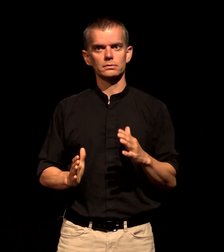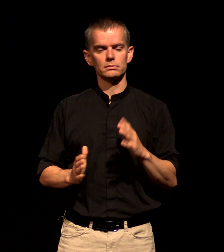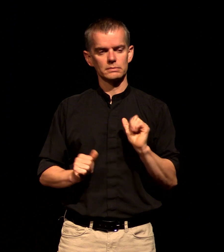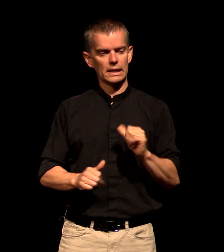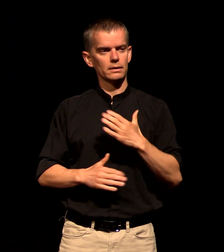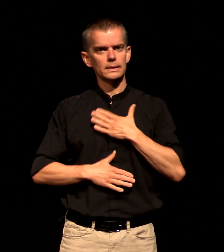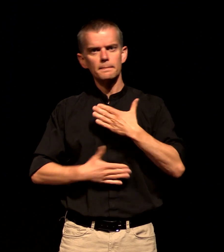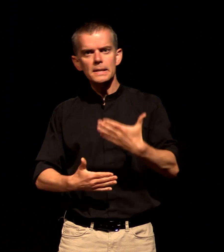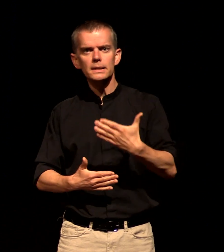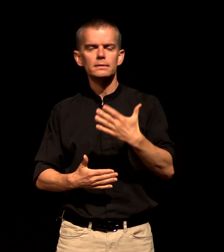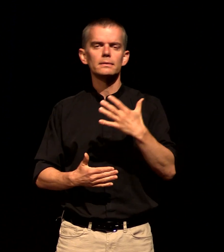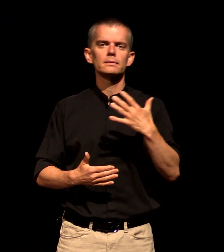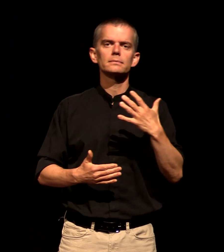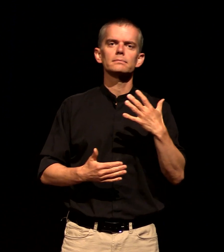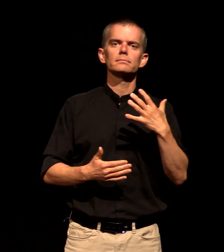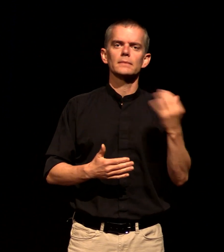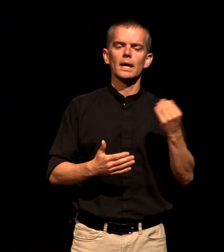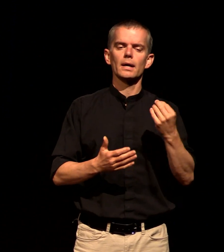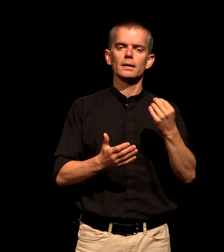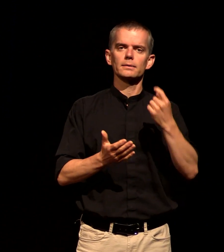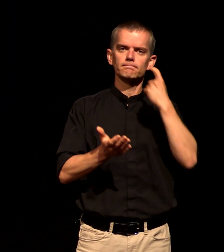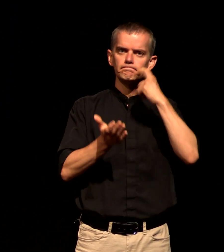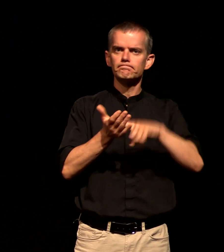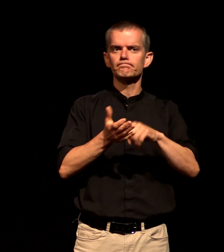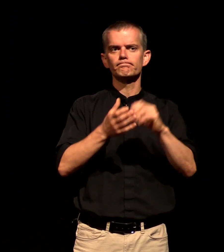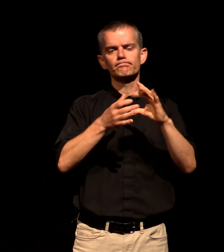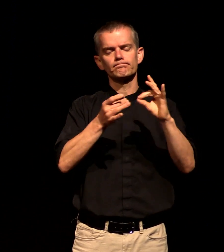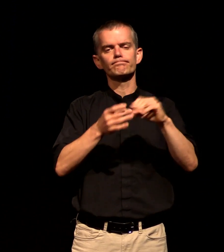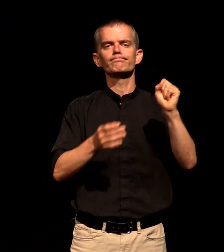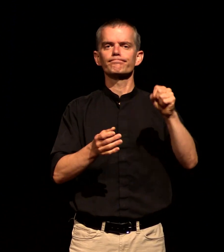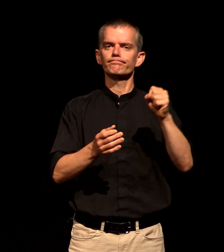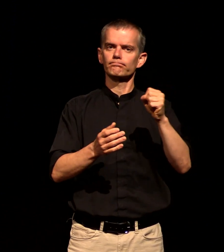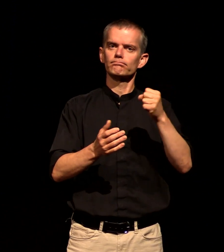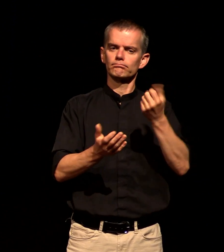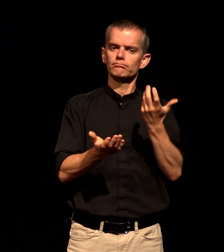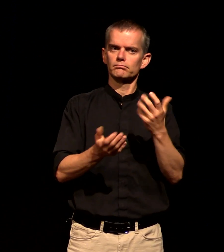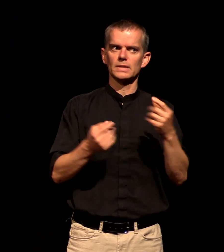voice to the brokenness and pain that does exist all around us?